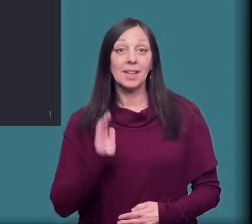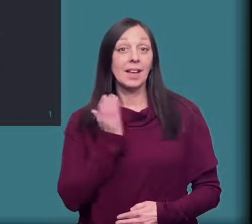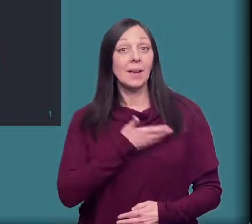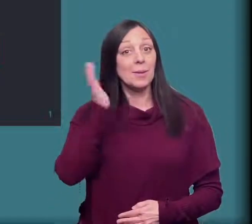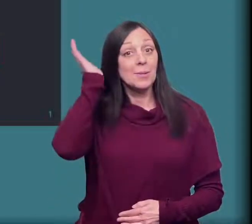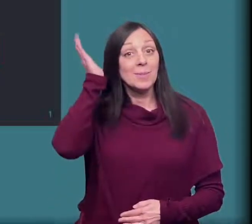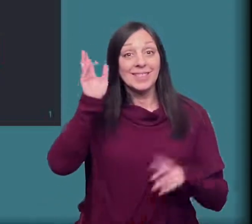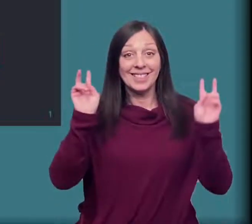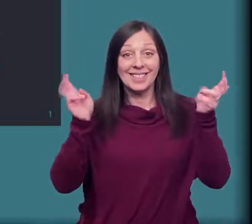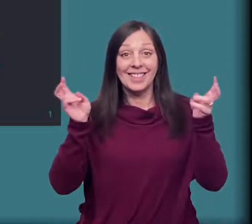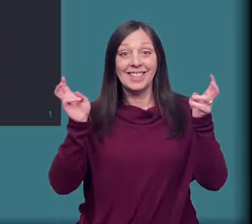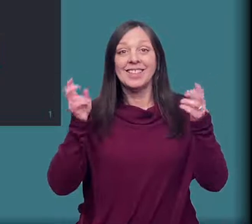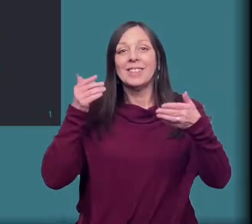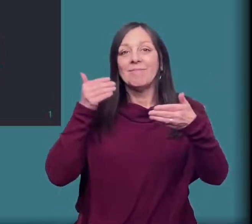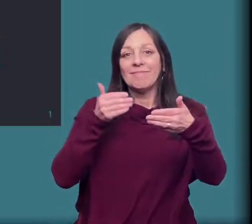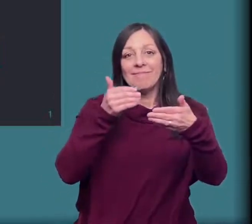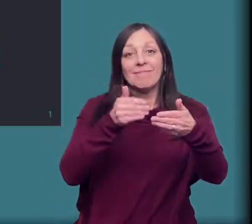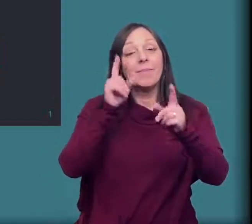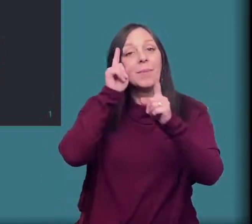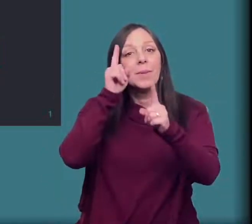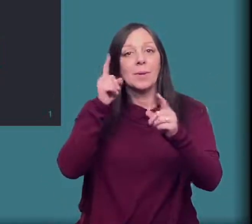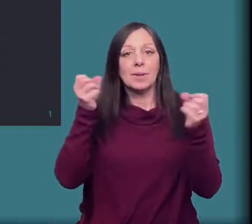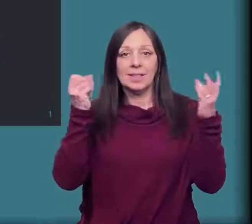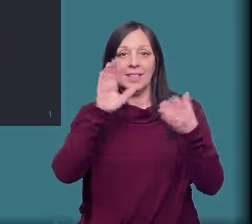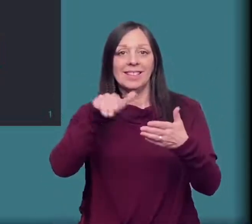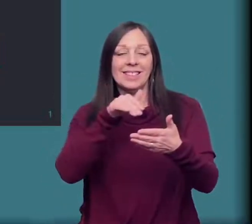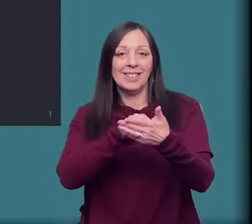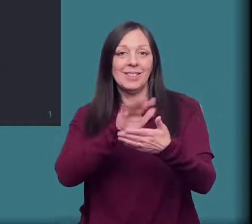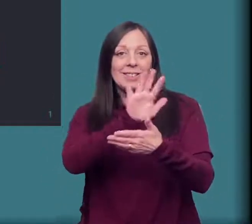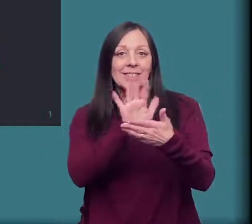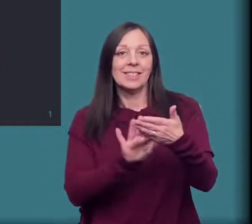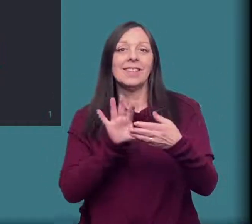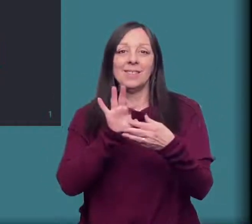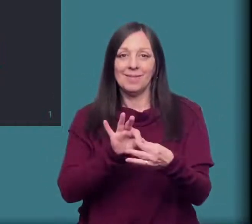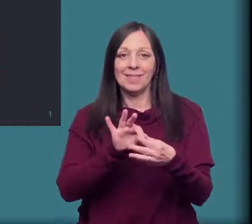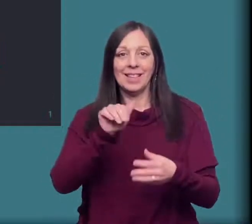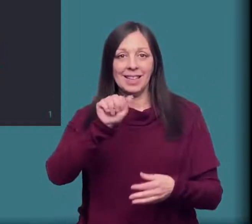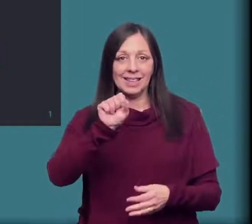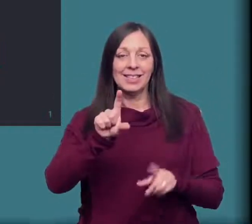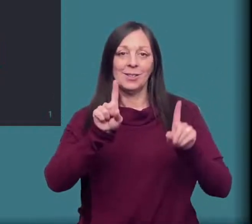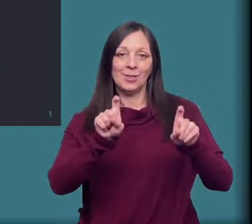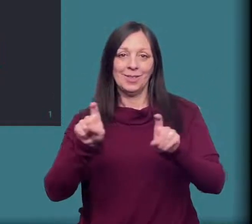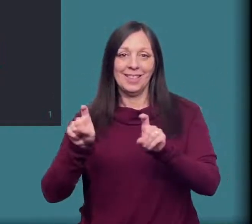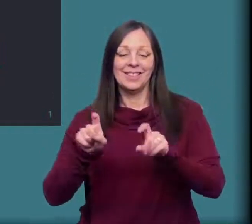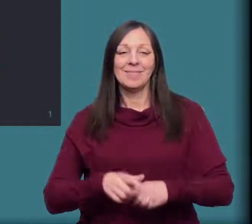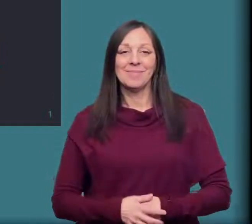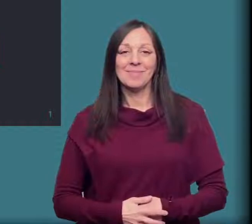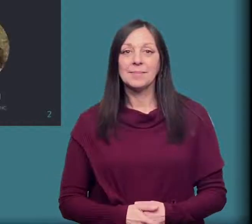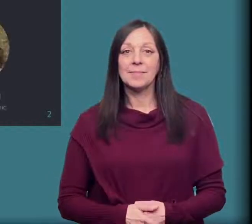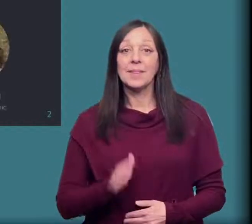Hello everyone, we are presenting our paper titled towards Sign Language centric design of ASL survey tools.